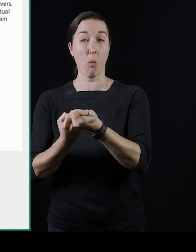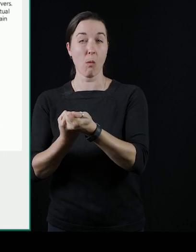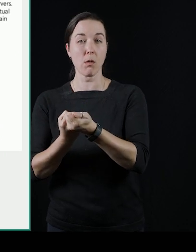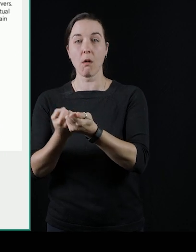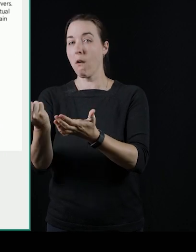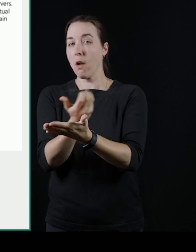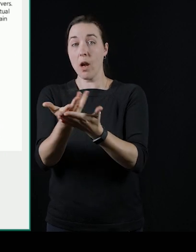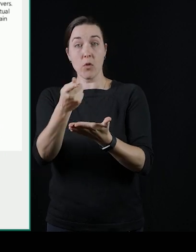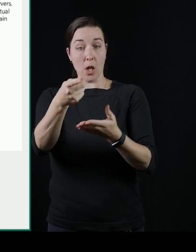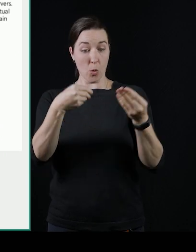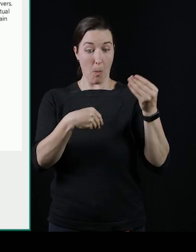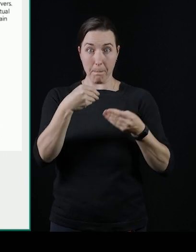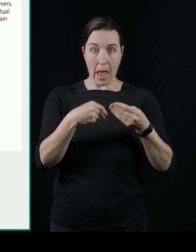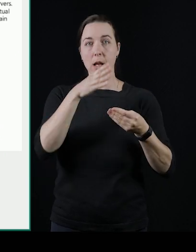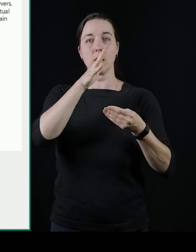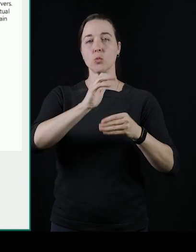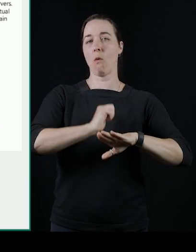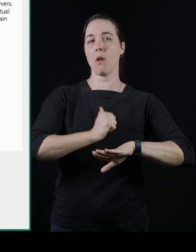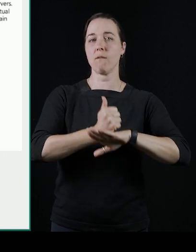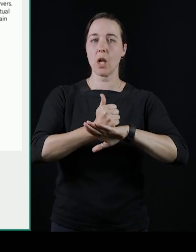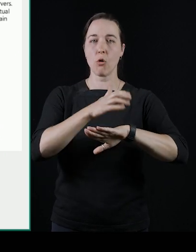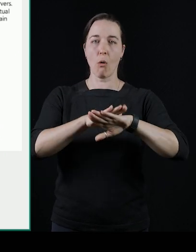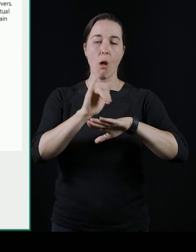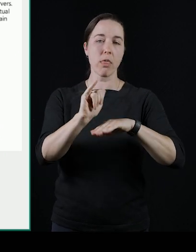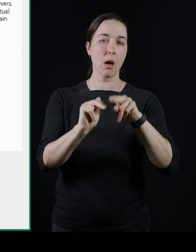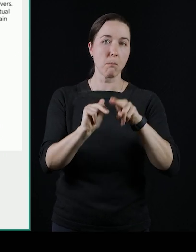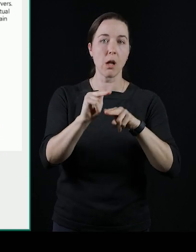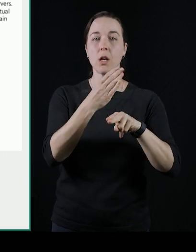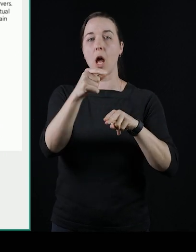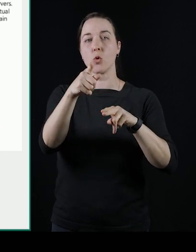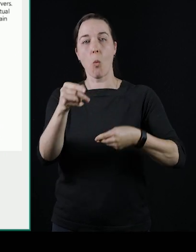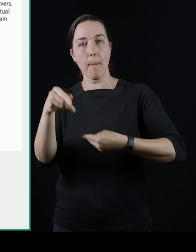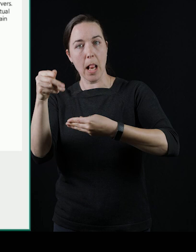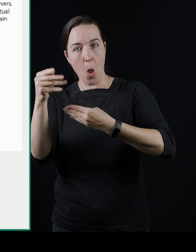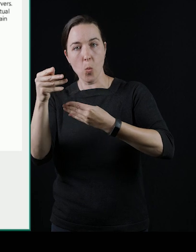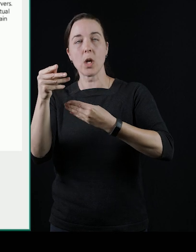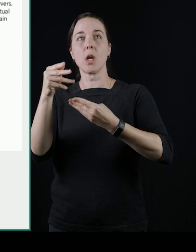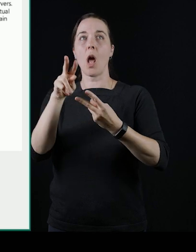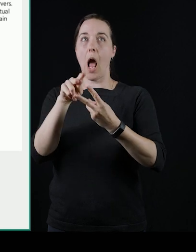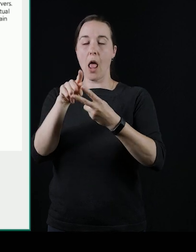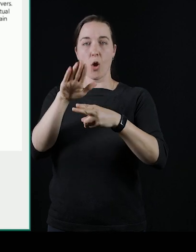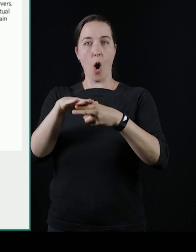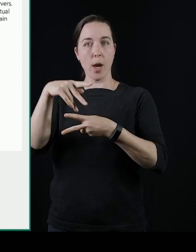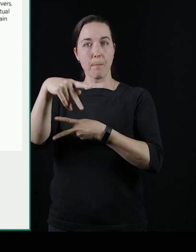Everything you package, you configure on the build and you upload it either on the playfab.com